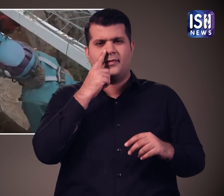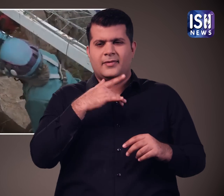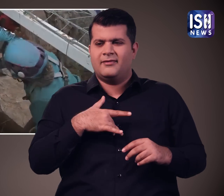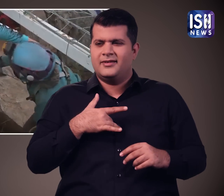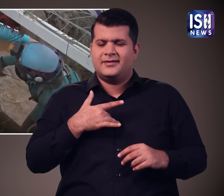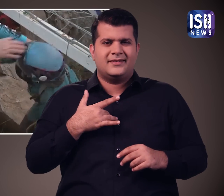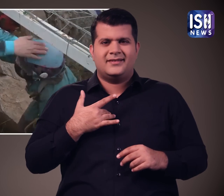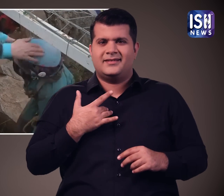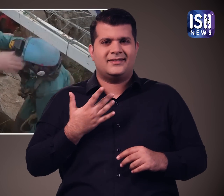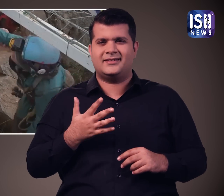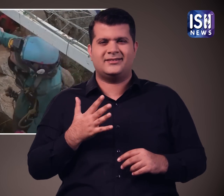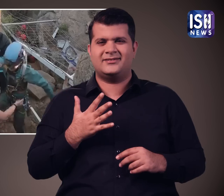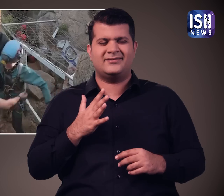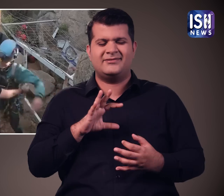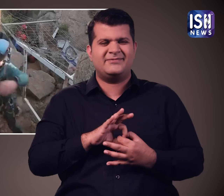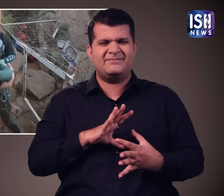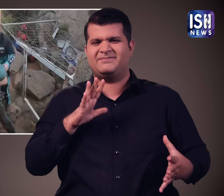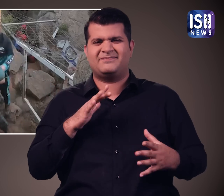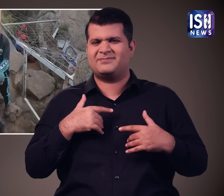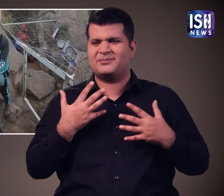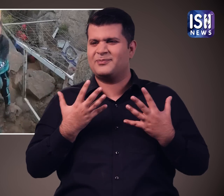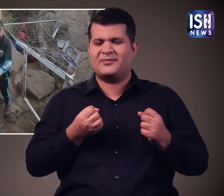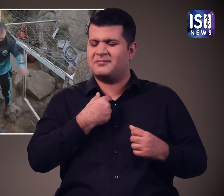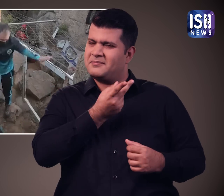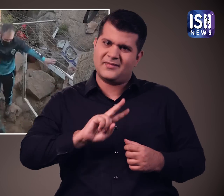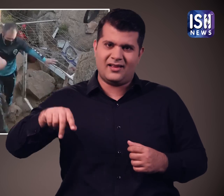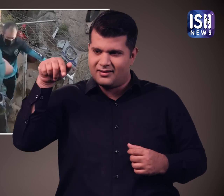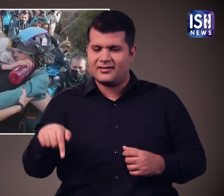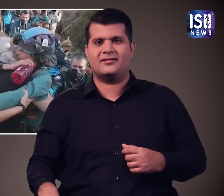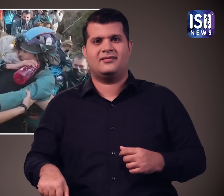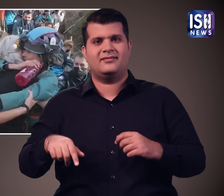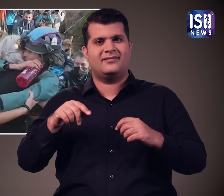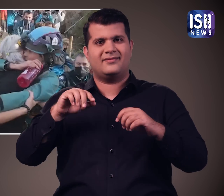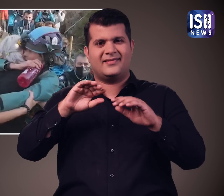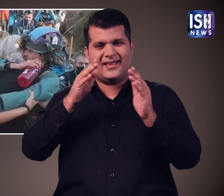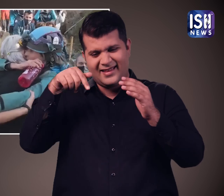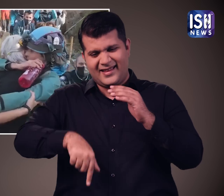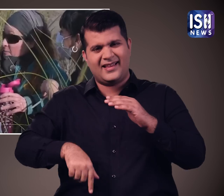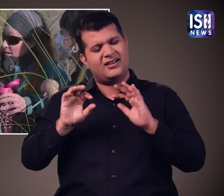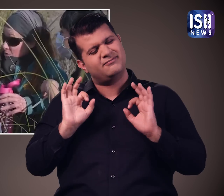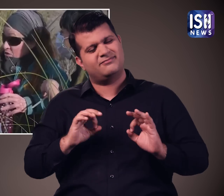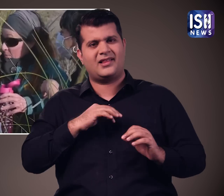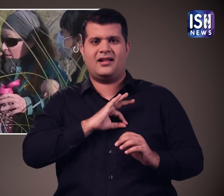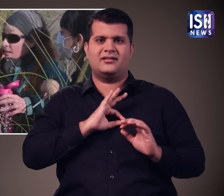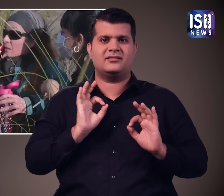Beatriz preferred staying inside the cave and wanted to go back in.